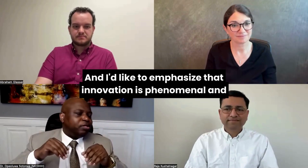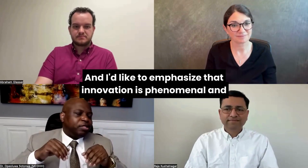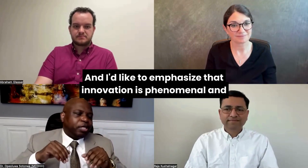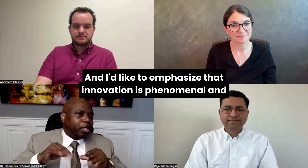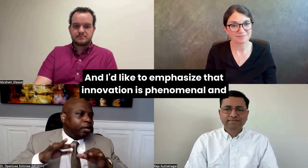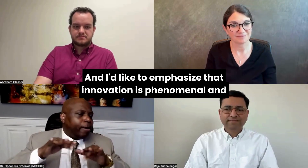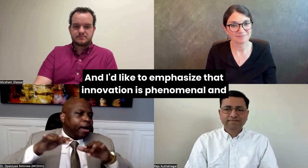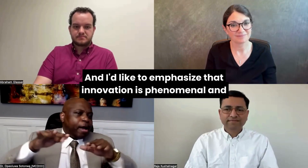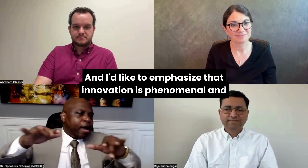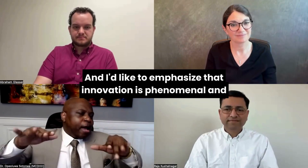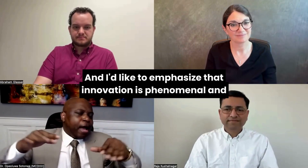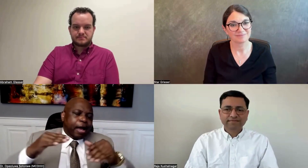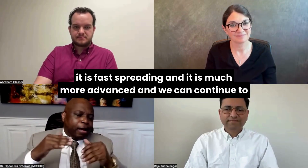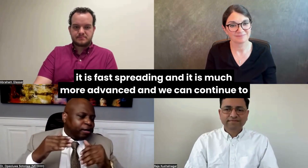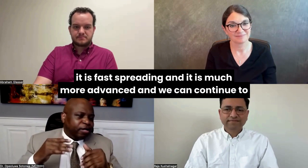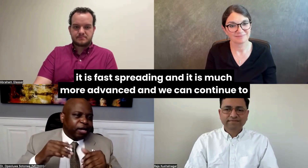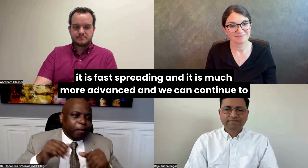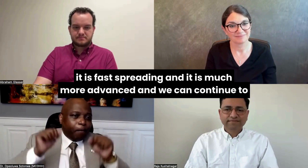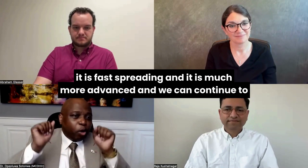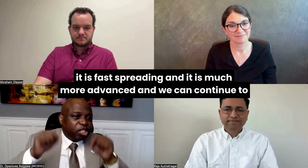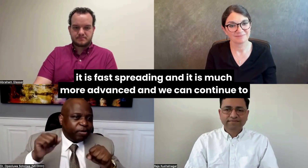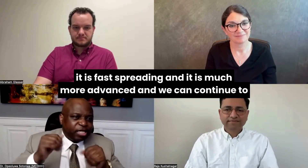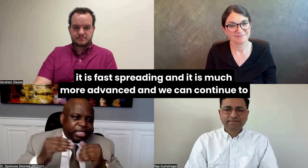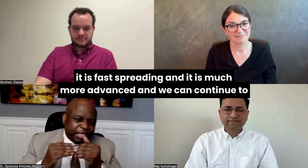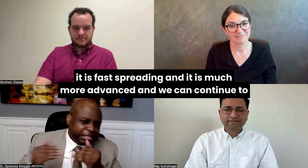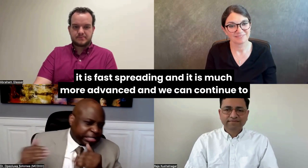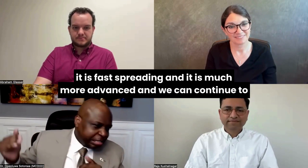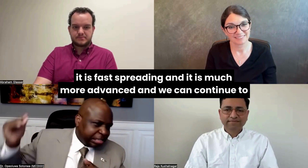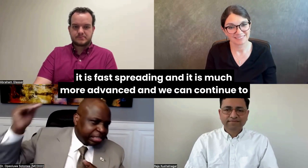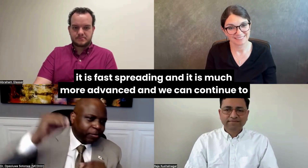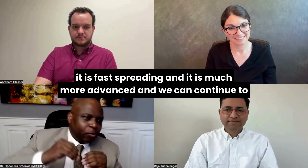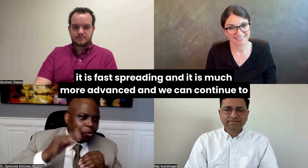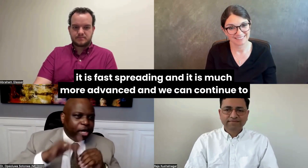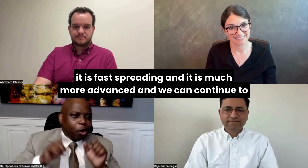it is fast spreading and it is much more advanced and we can continue to